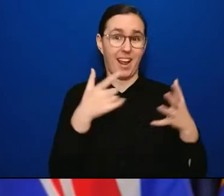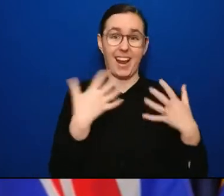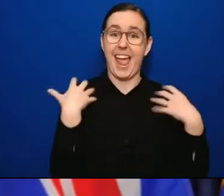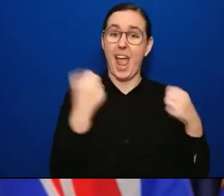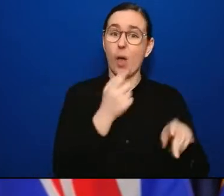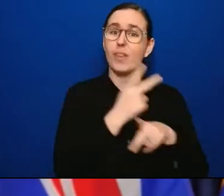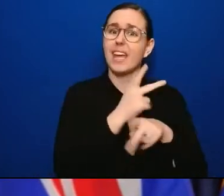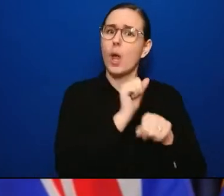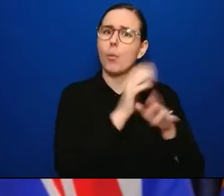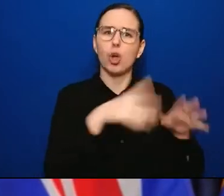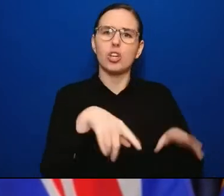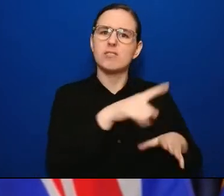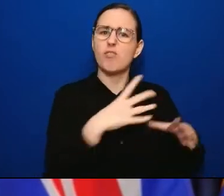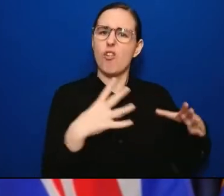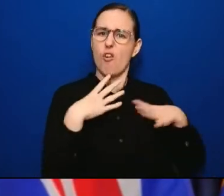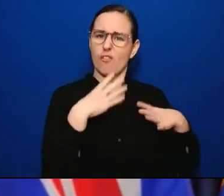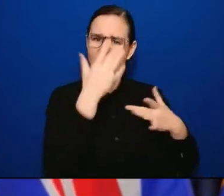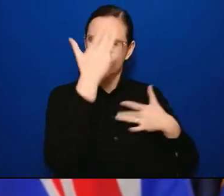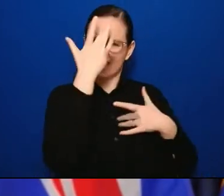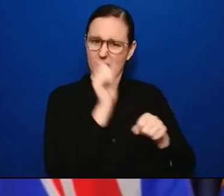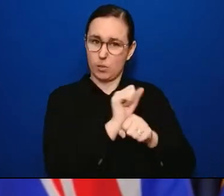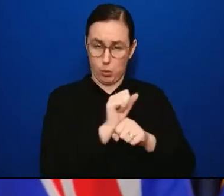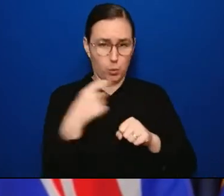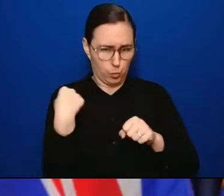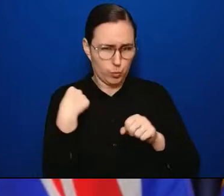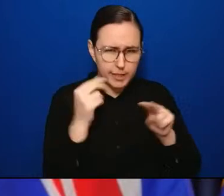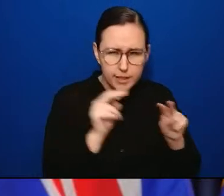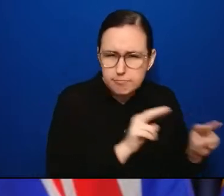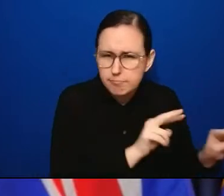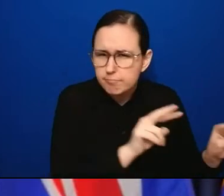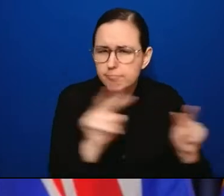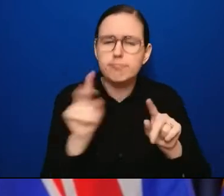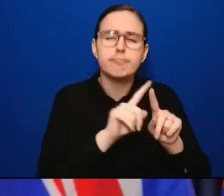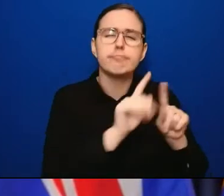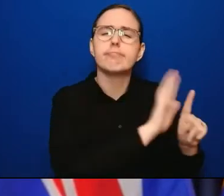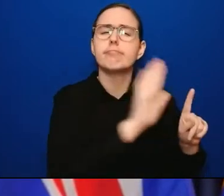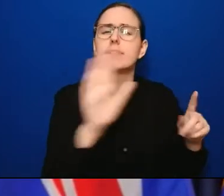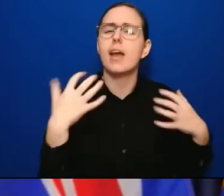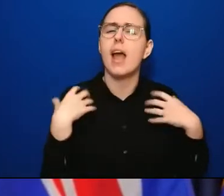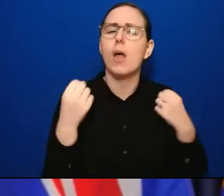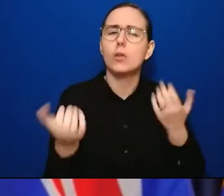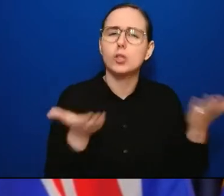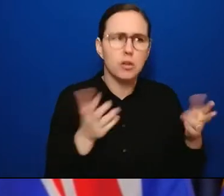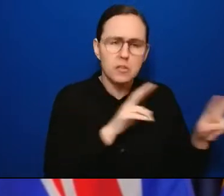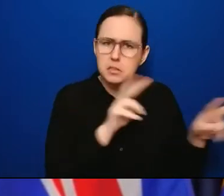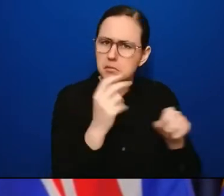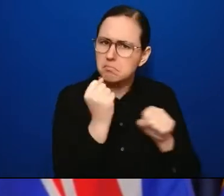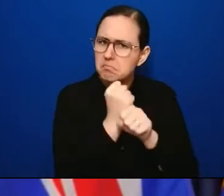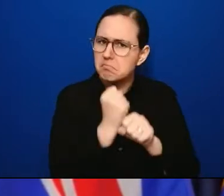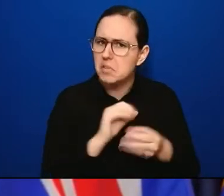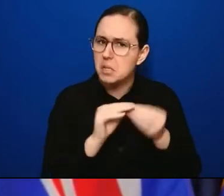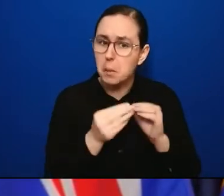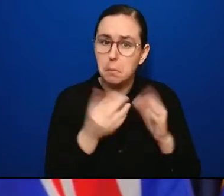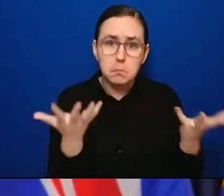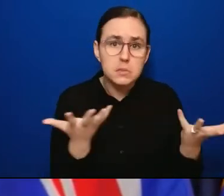and the health care system. Health authorities continue to closely monitor sickness levels across health services,